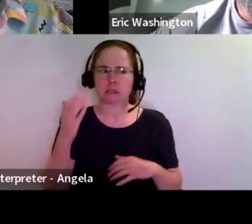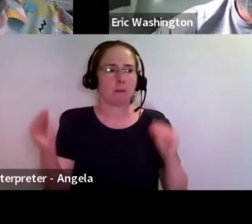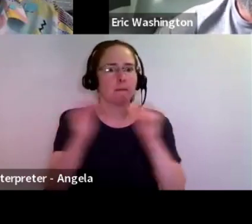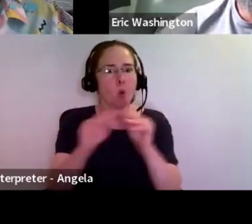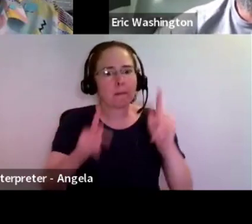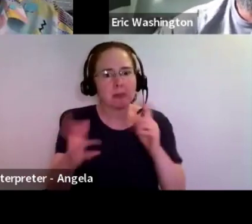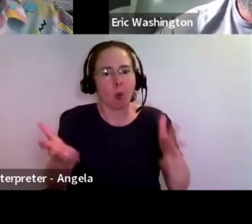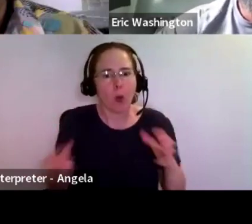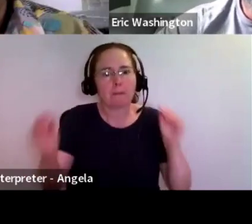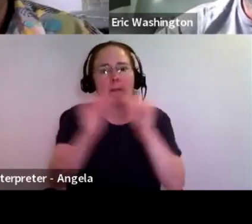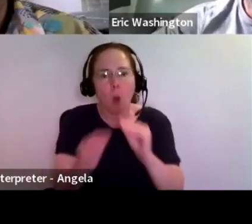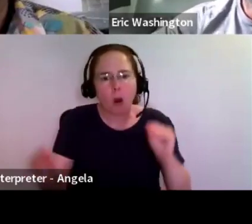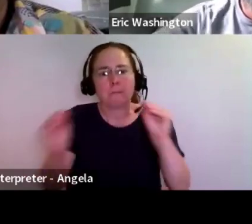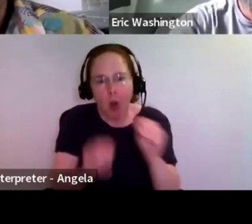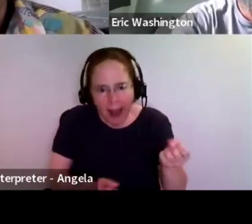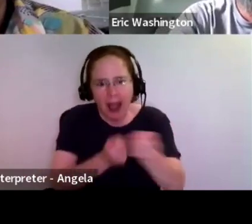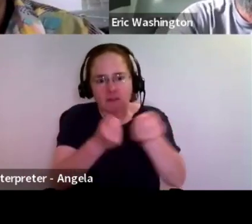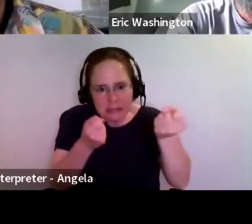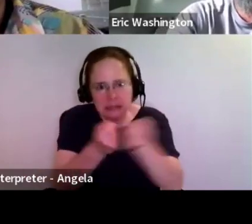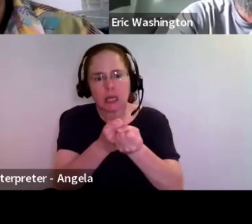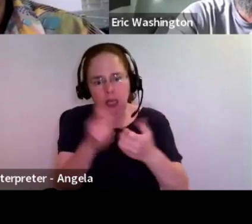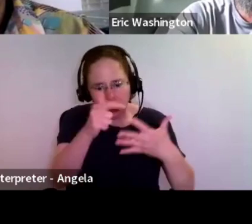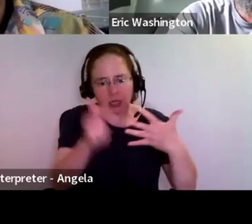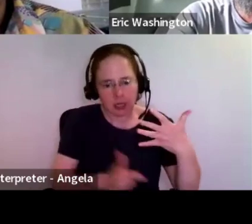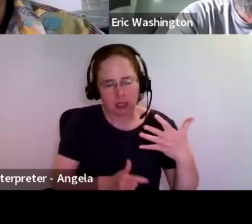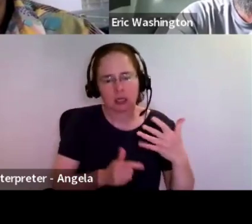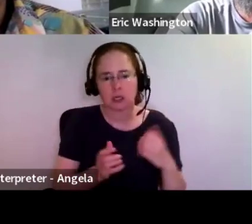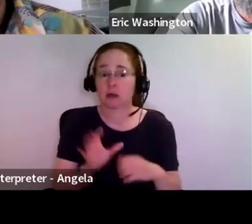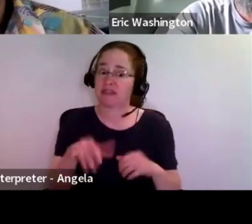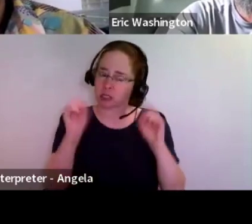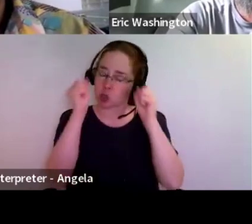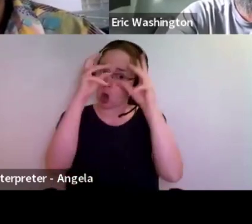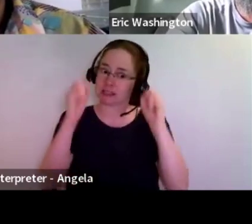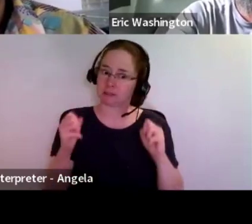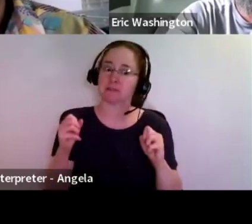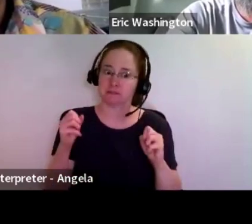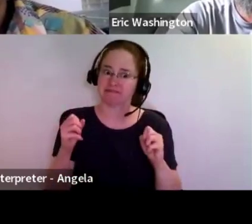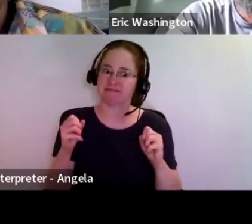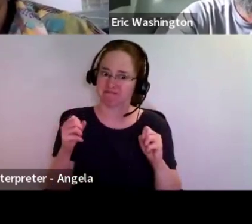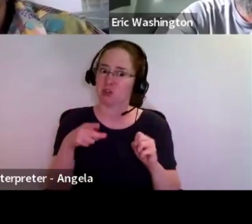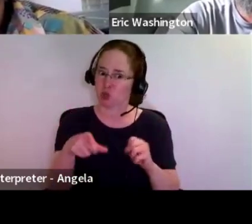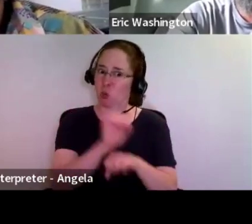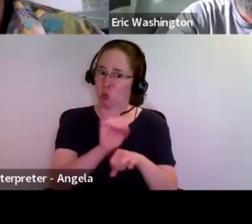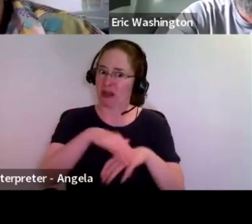more and more advocacy in those areas. So that's that's awesome to hear that you're working on that. Kate Brady: Lola,